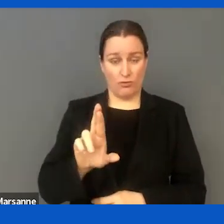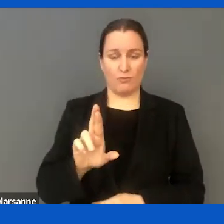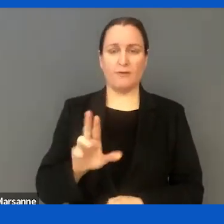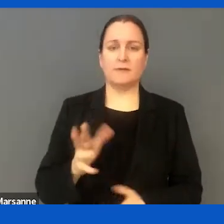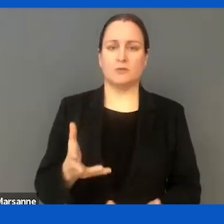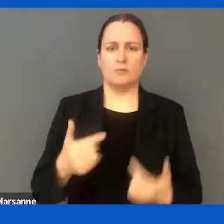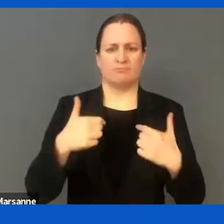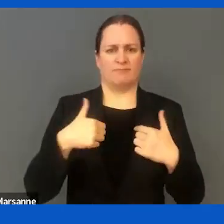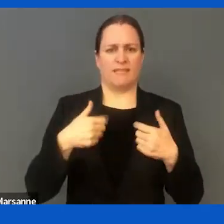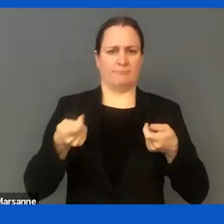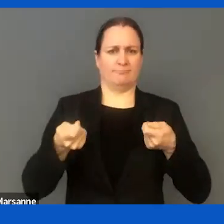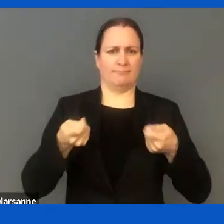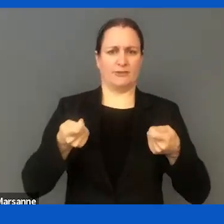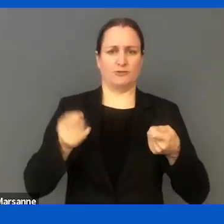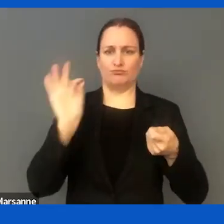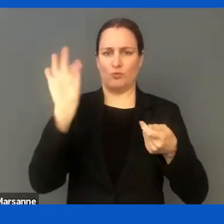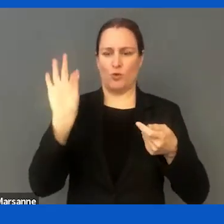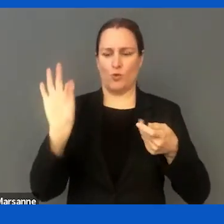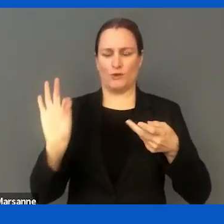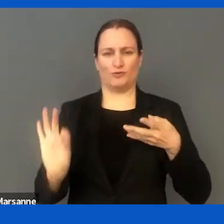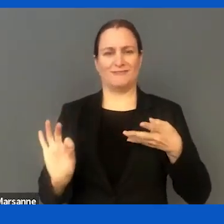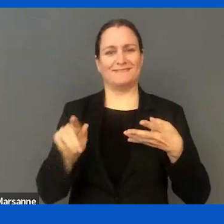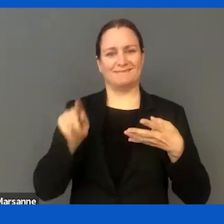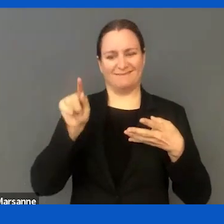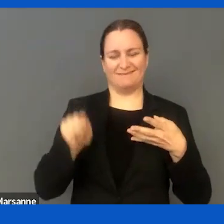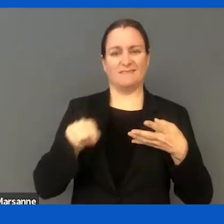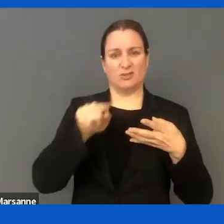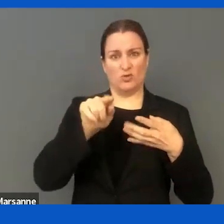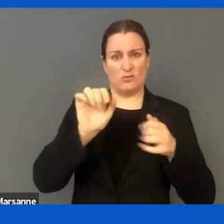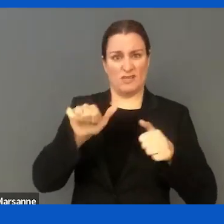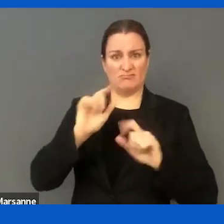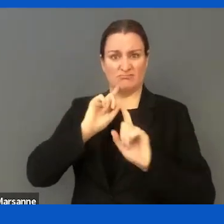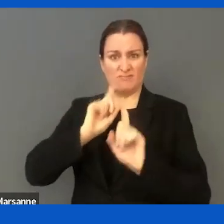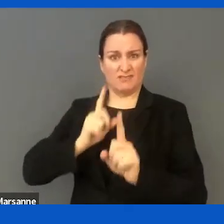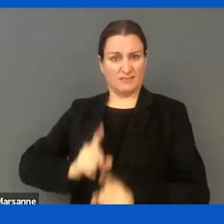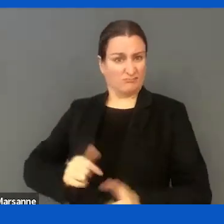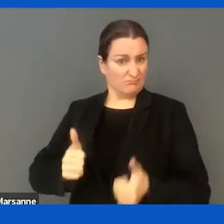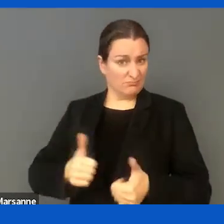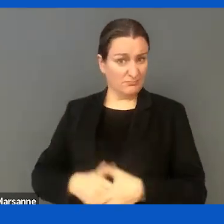try to figure this out, that would be great. >> JONATHAN HASSELL: We had questions coming